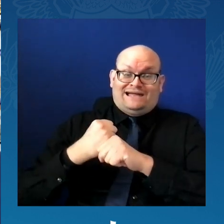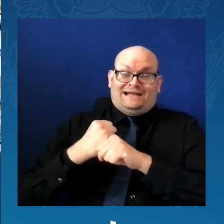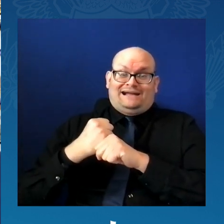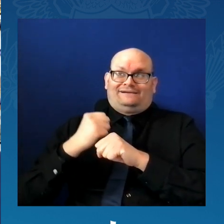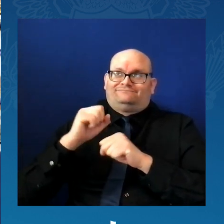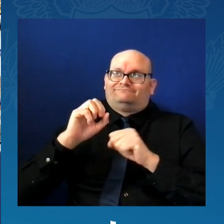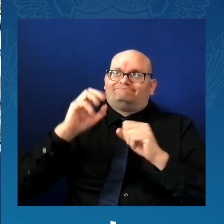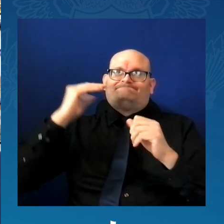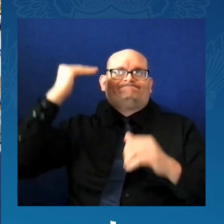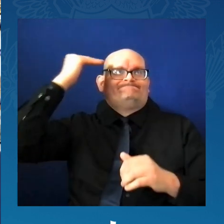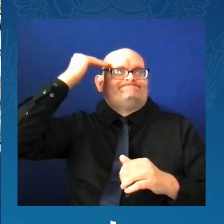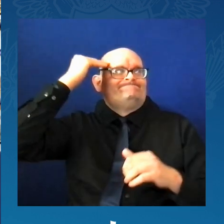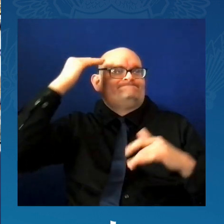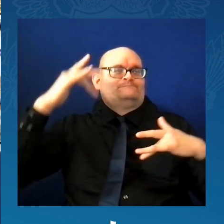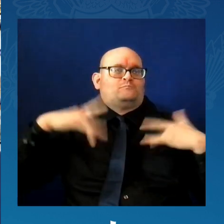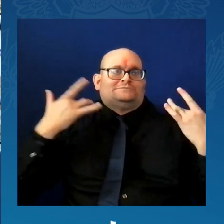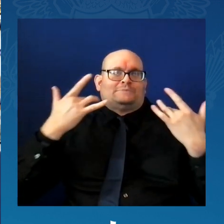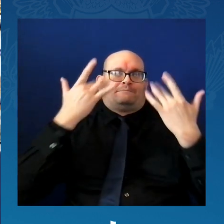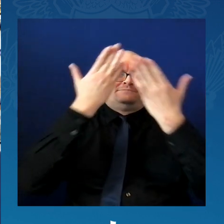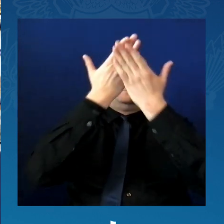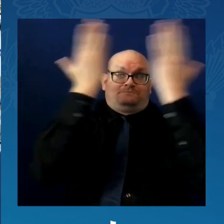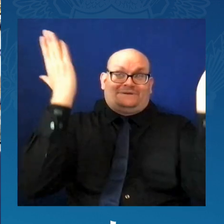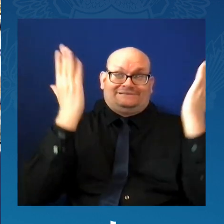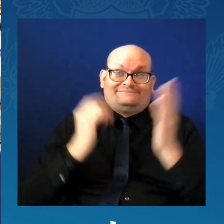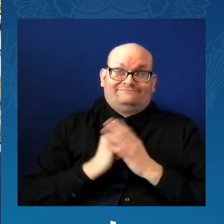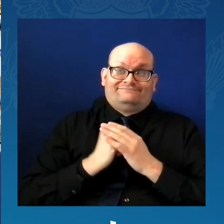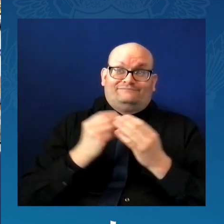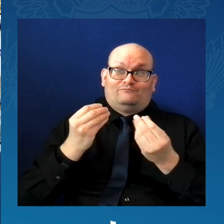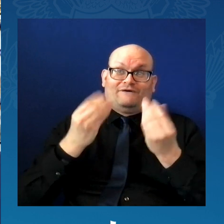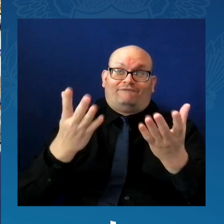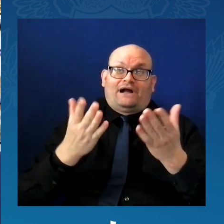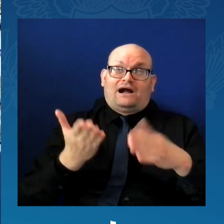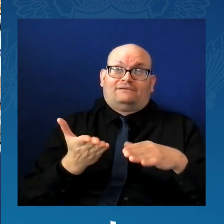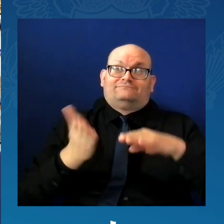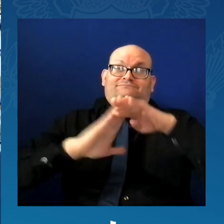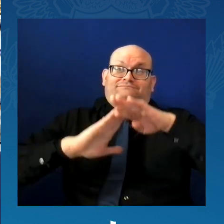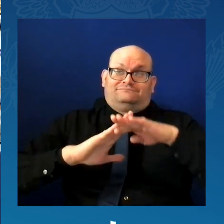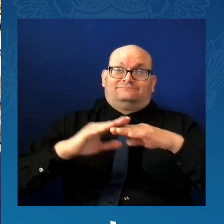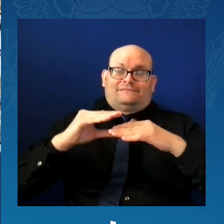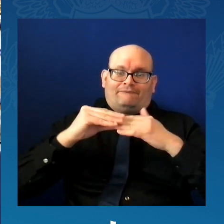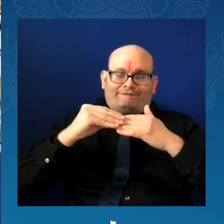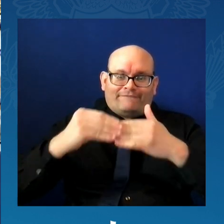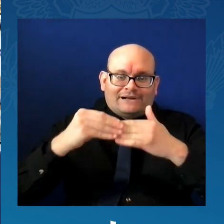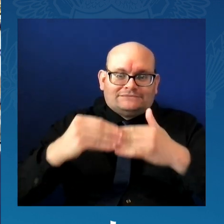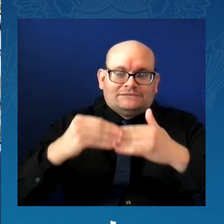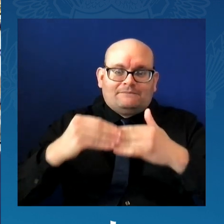Provide enhanced flexibility to meet today's challenges in an ever increasing contested domain.